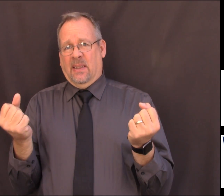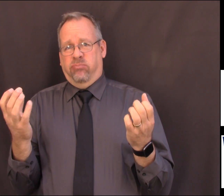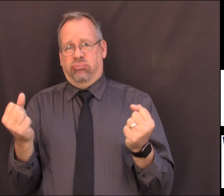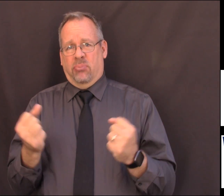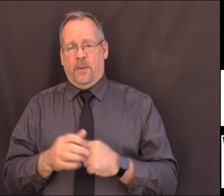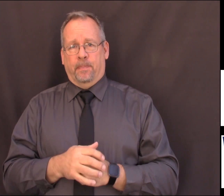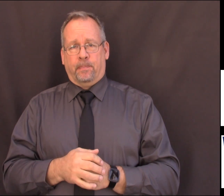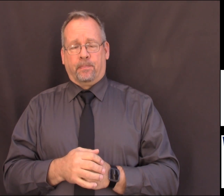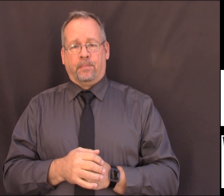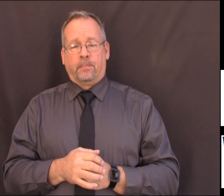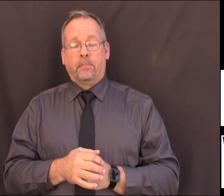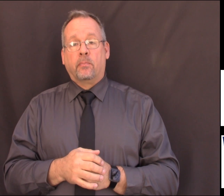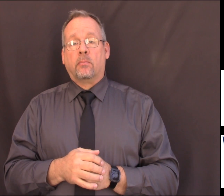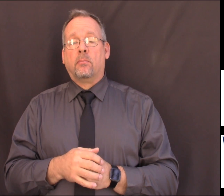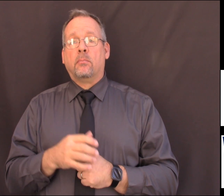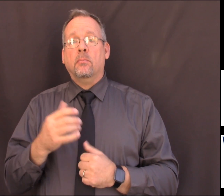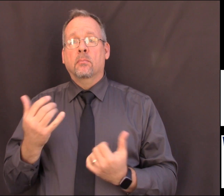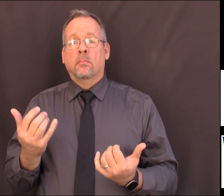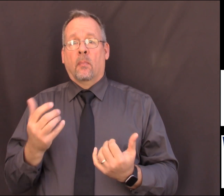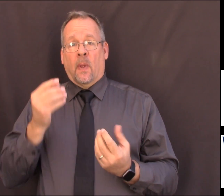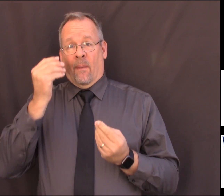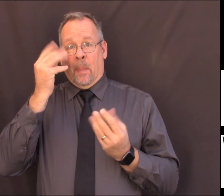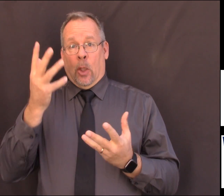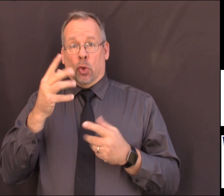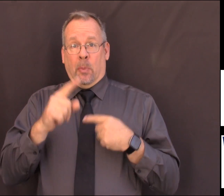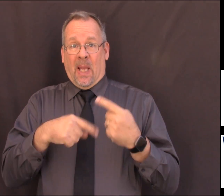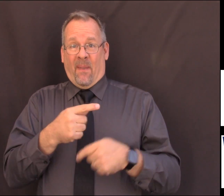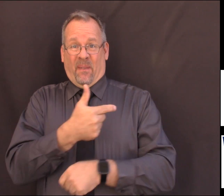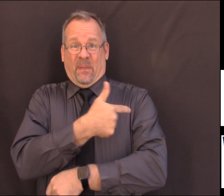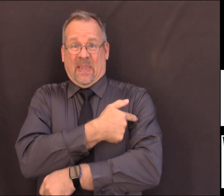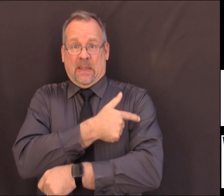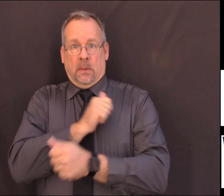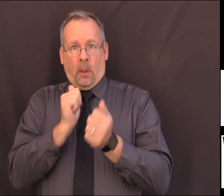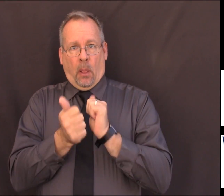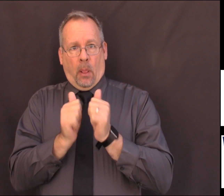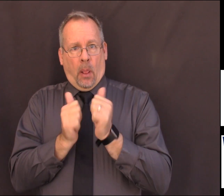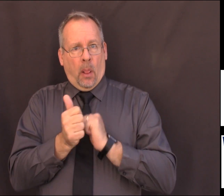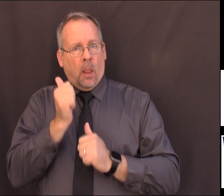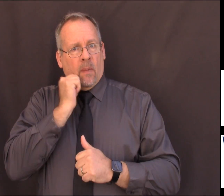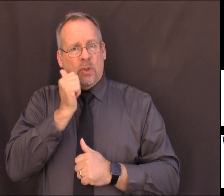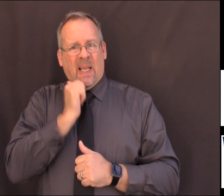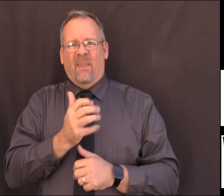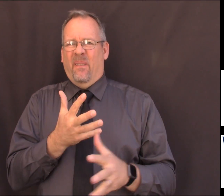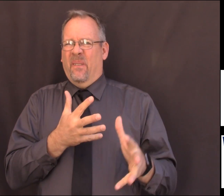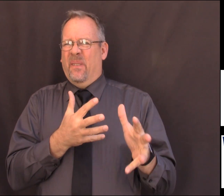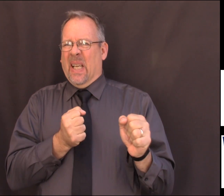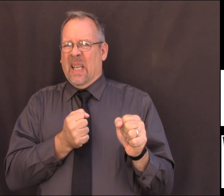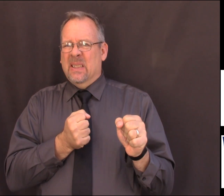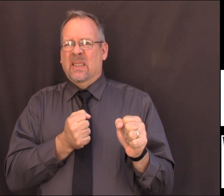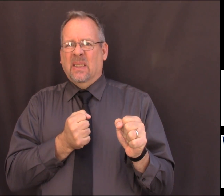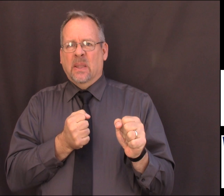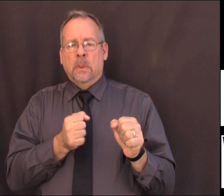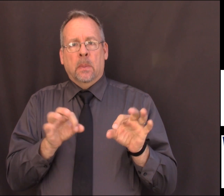This information is current as of January 21, 2021. Vaccination information can change rapidly.